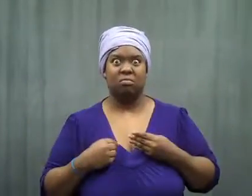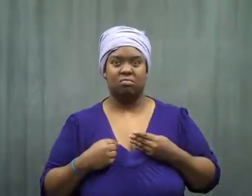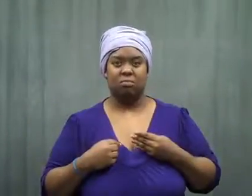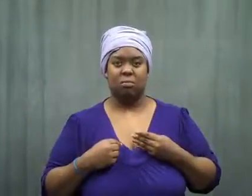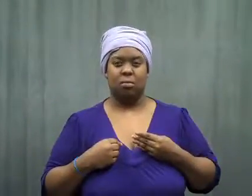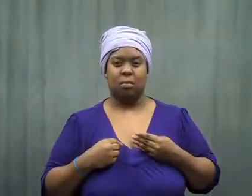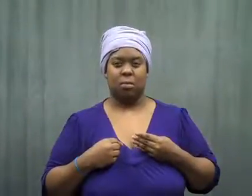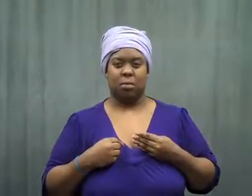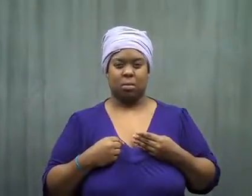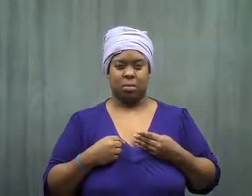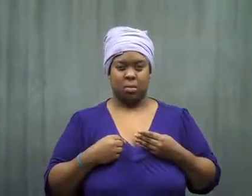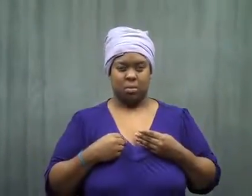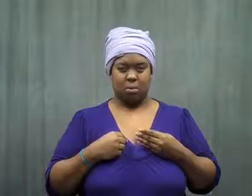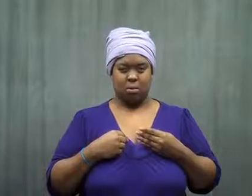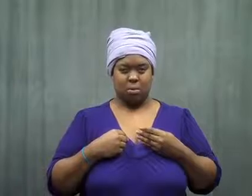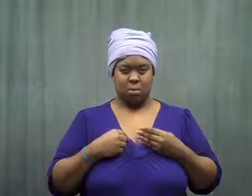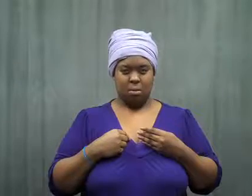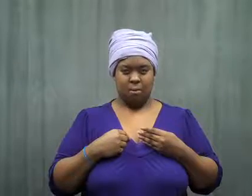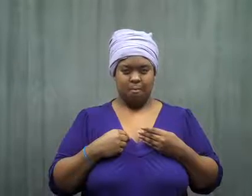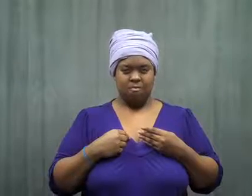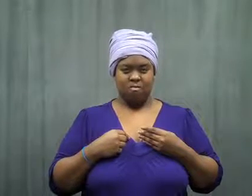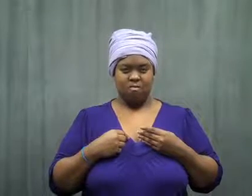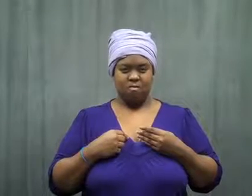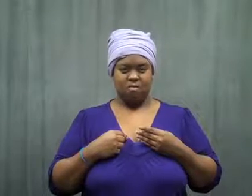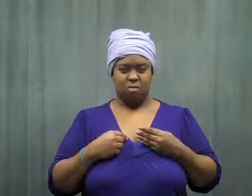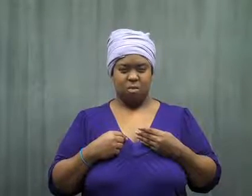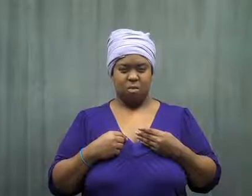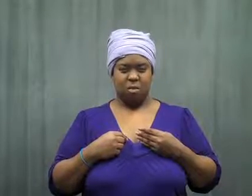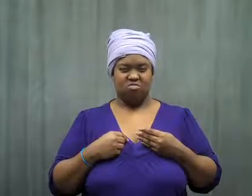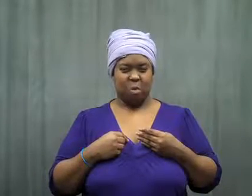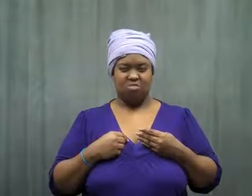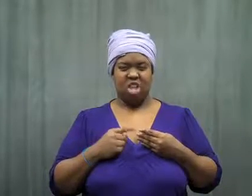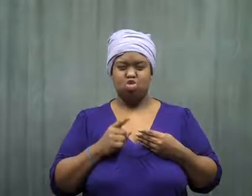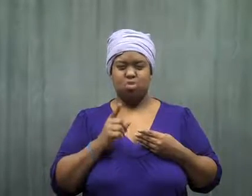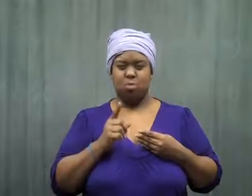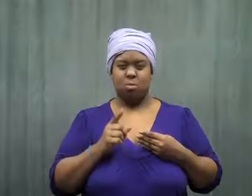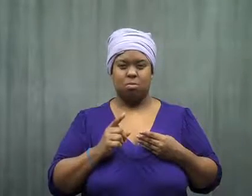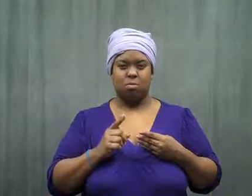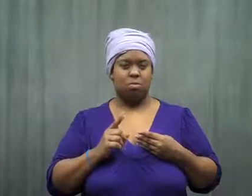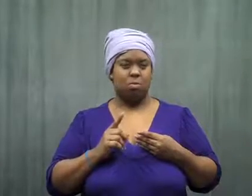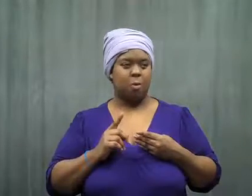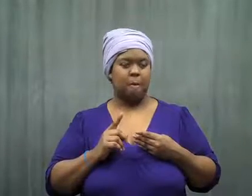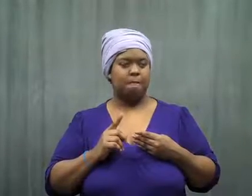Oh... You!